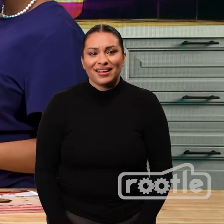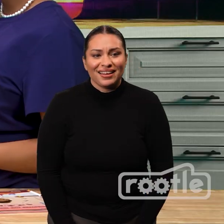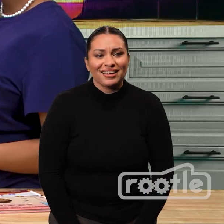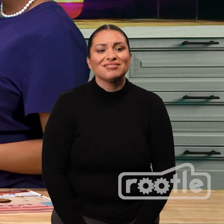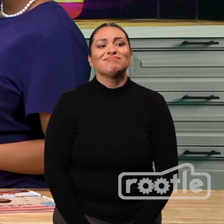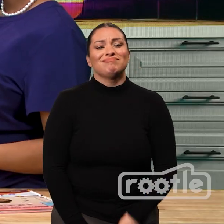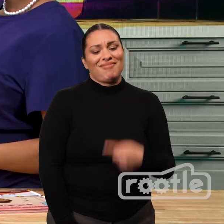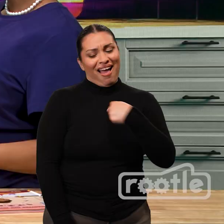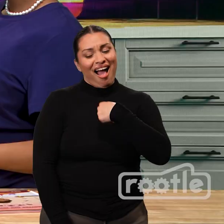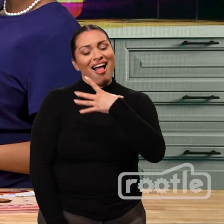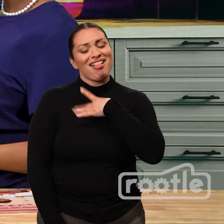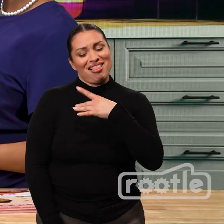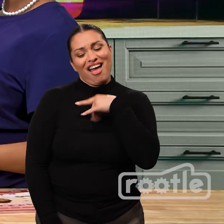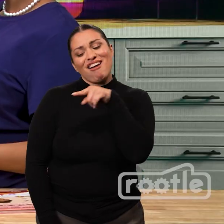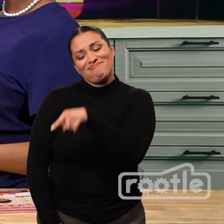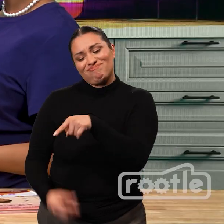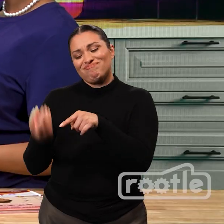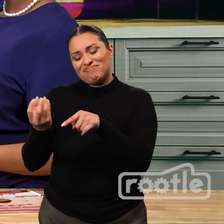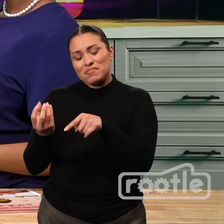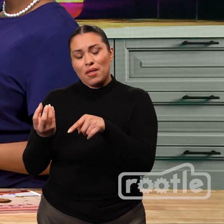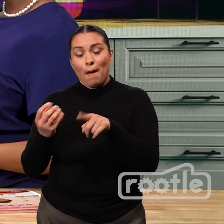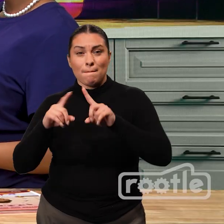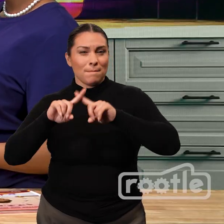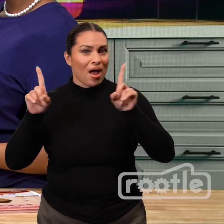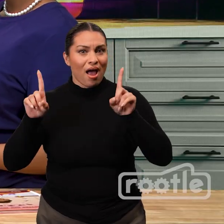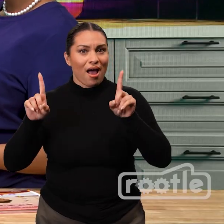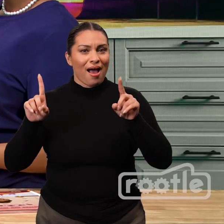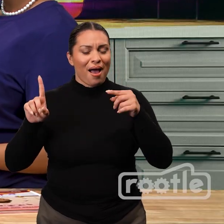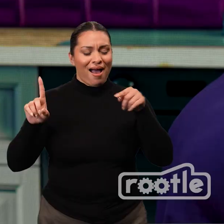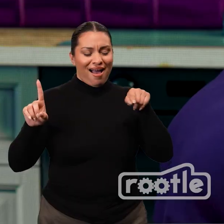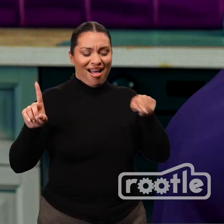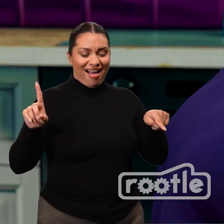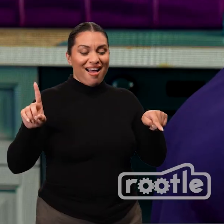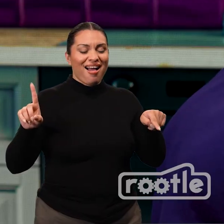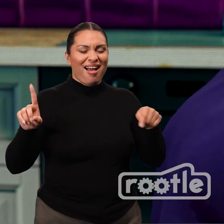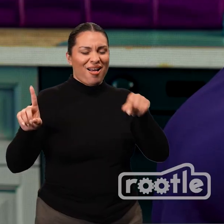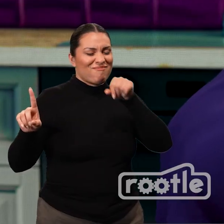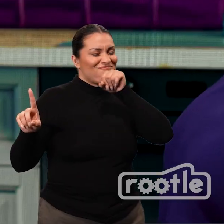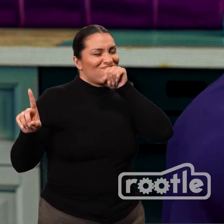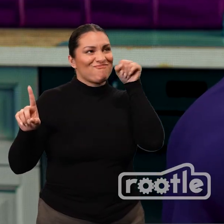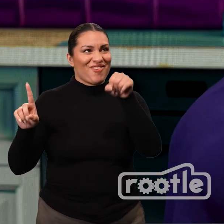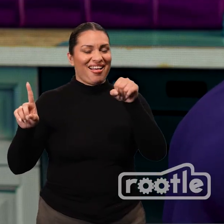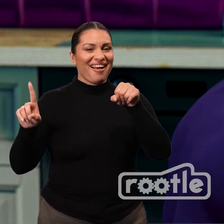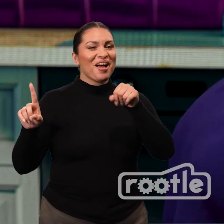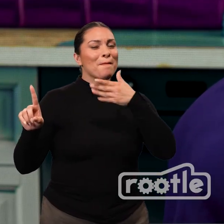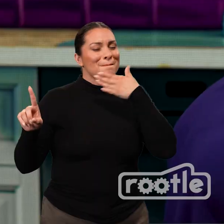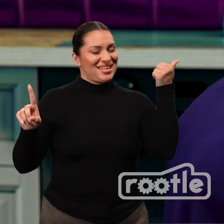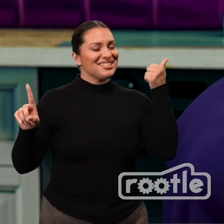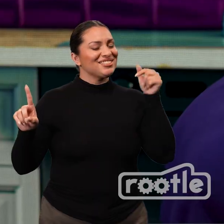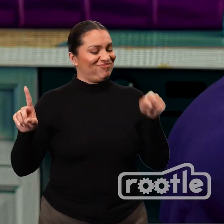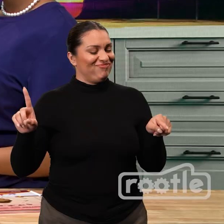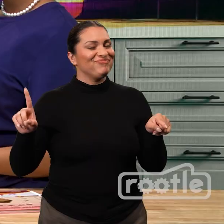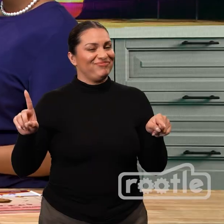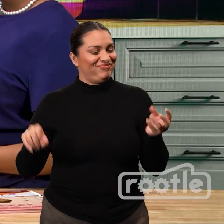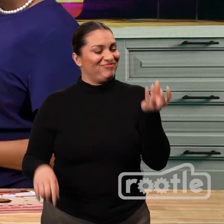I like my sister's bounciest bouncy ball, but I think this is the best bouncy ball ever.